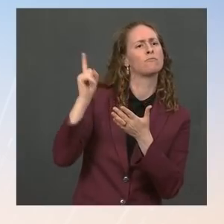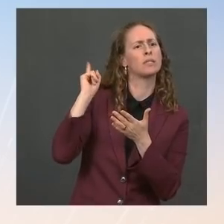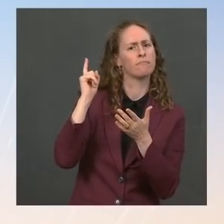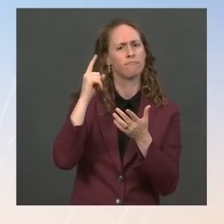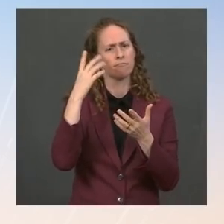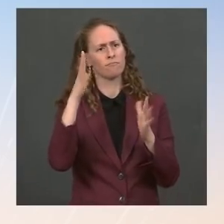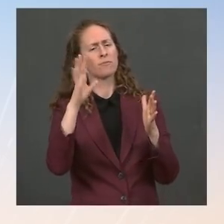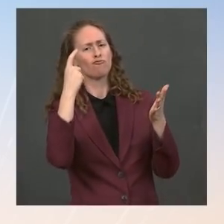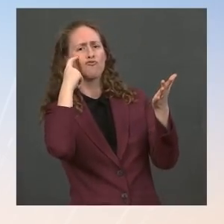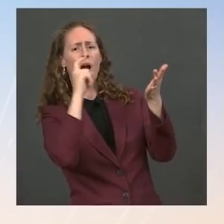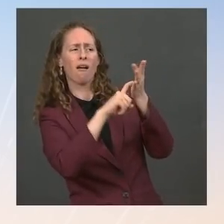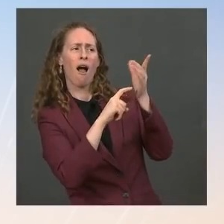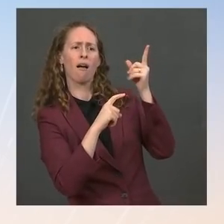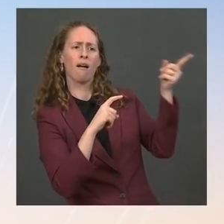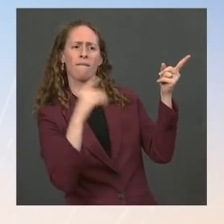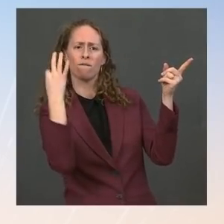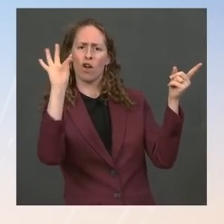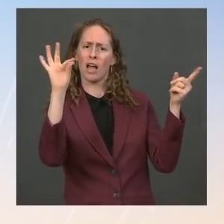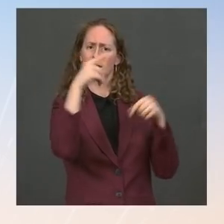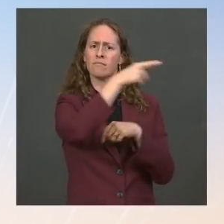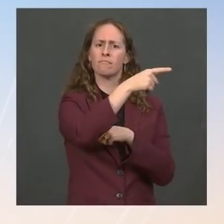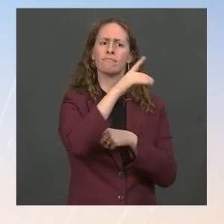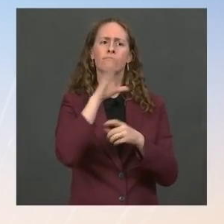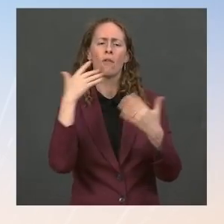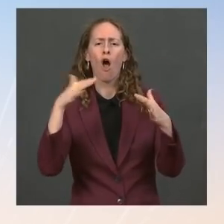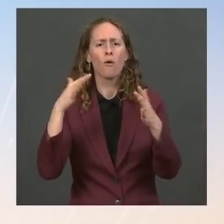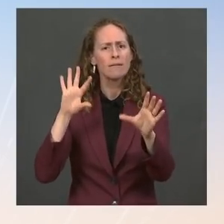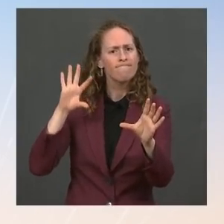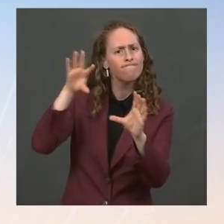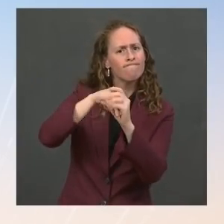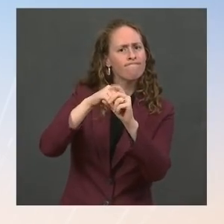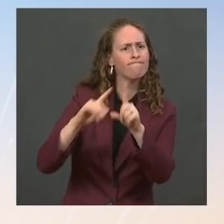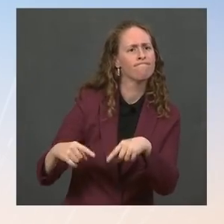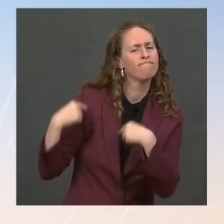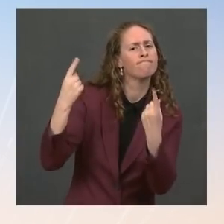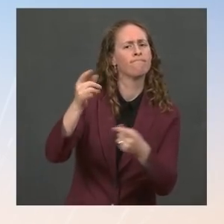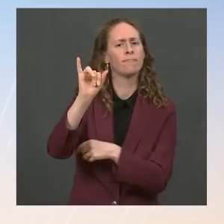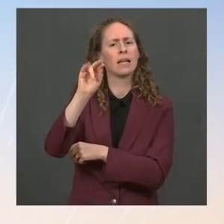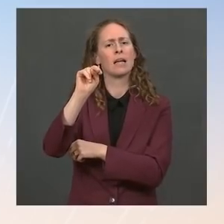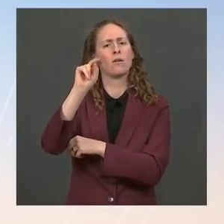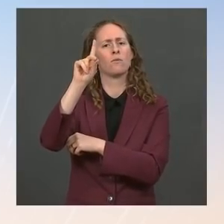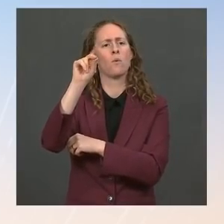Indo-Pacific presence and is a key partner and ally in strengthening security and prosperity.